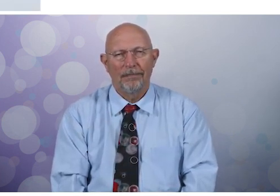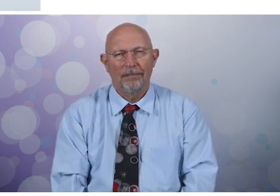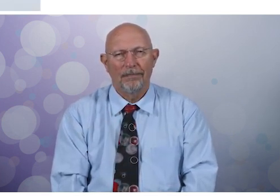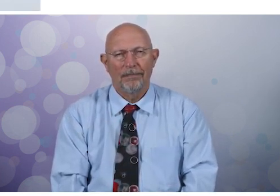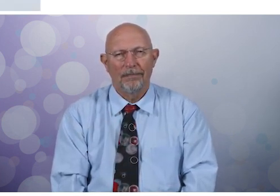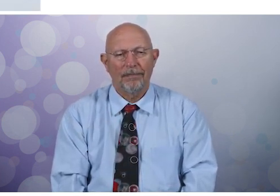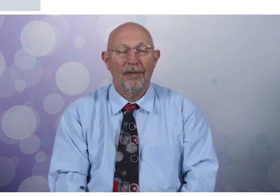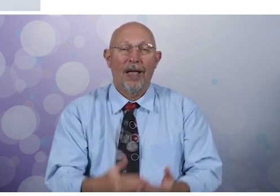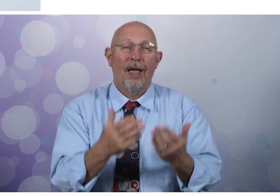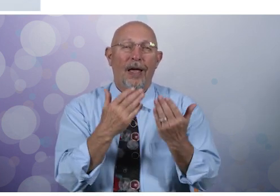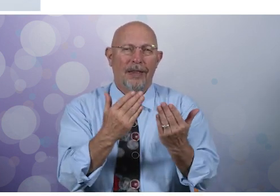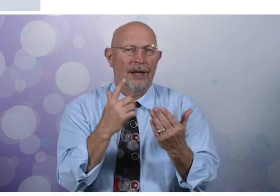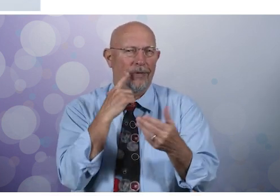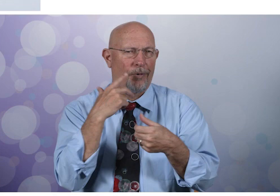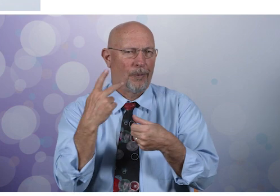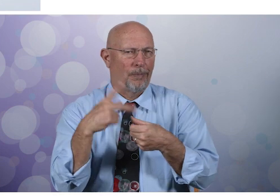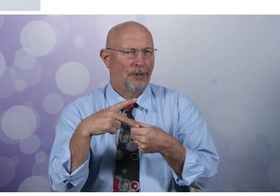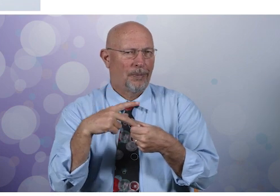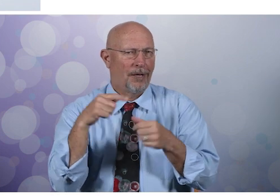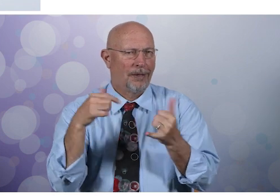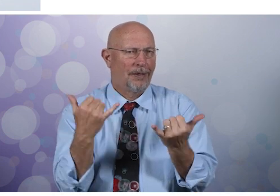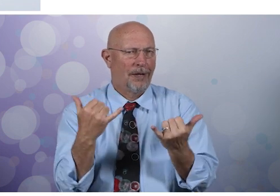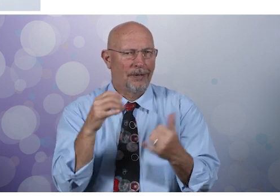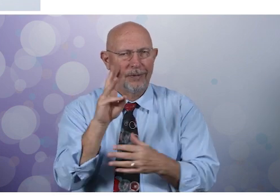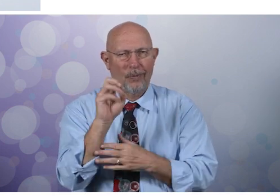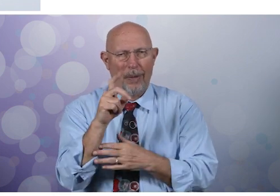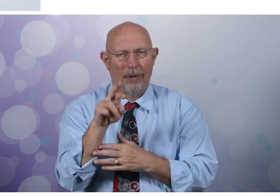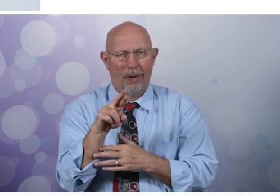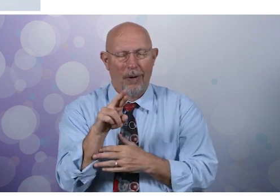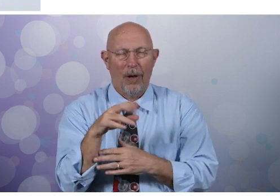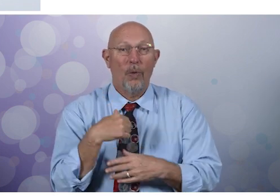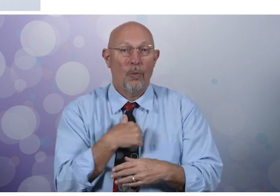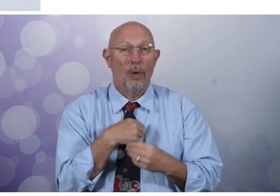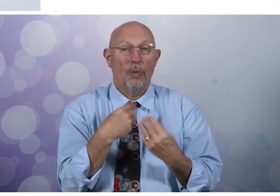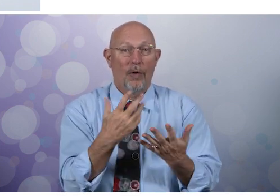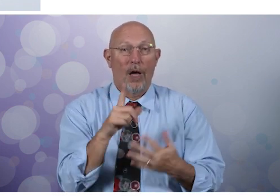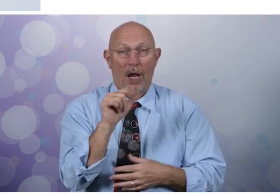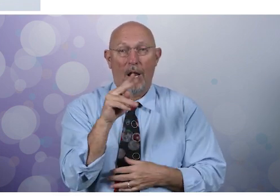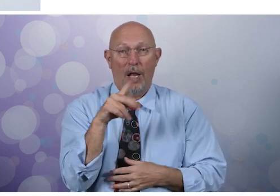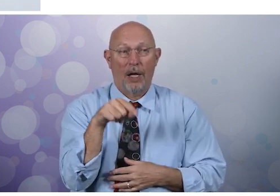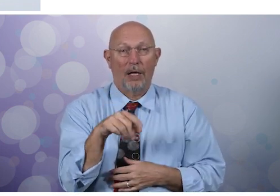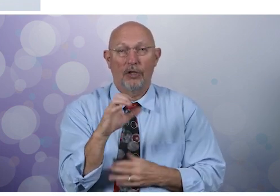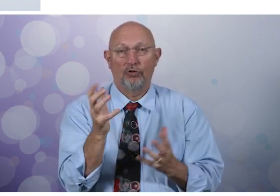Thanks for participating in today's webinar. We provided a link in the chat to a brief survey,